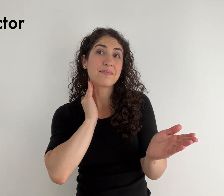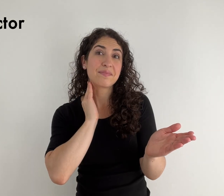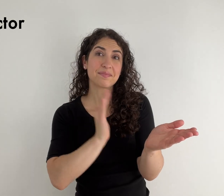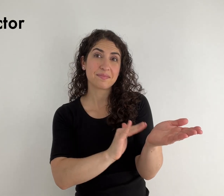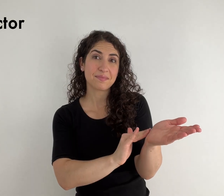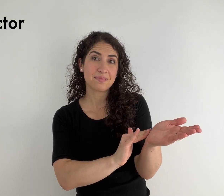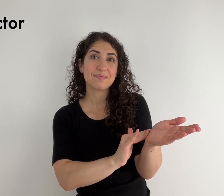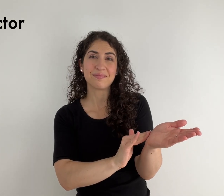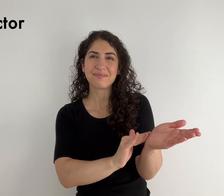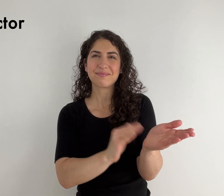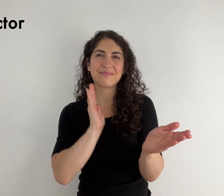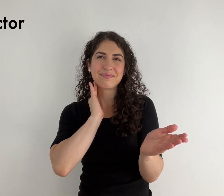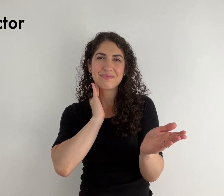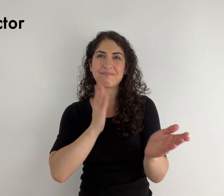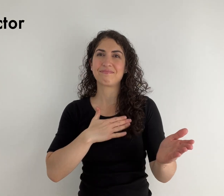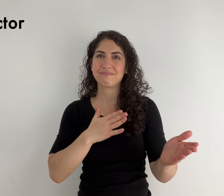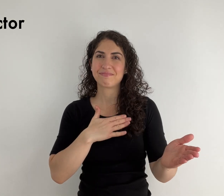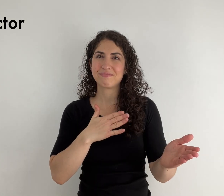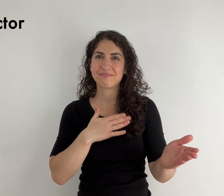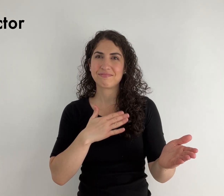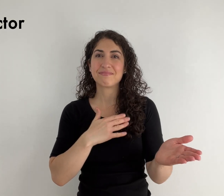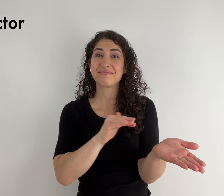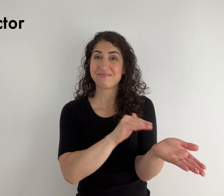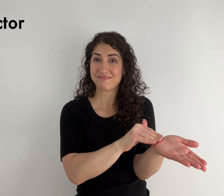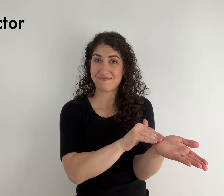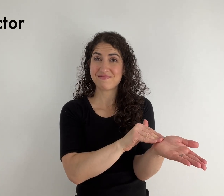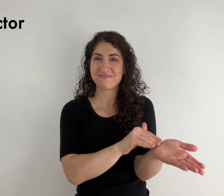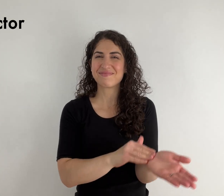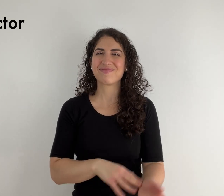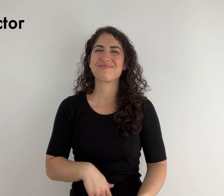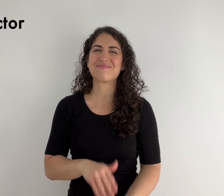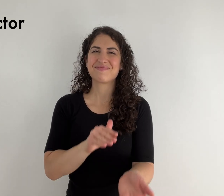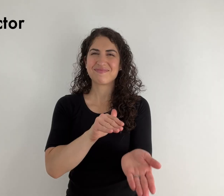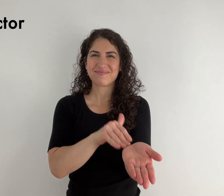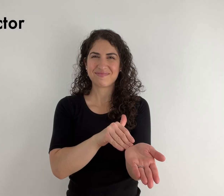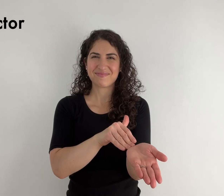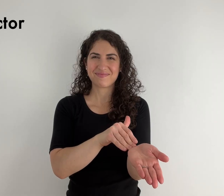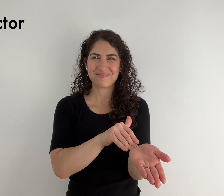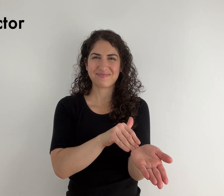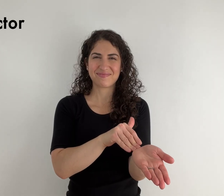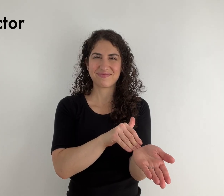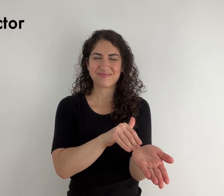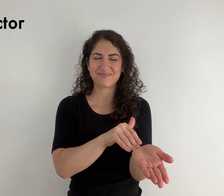Think of like checking a pulse, the heart beating. DOCTOR.